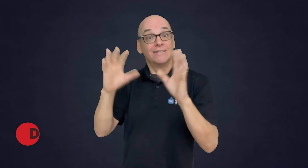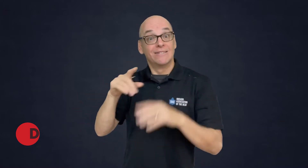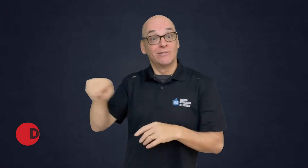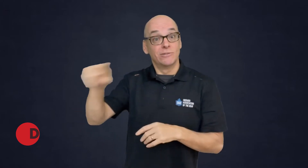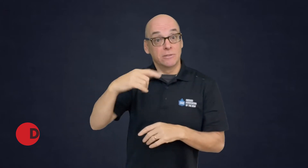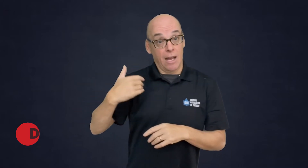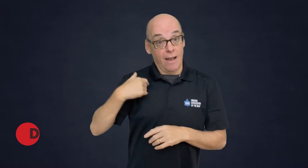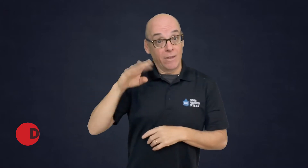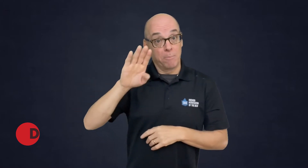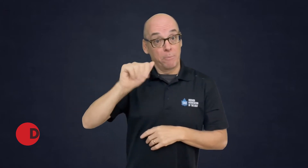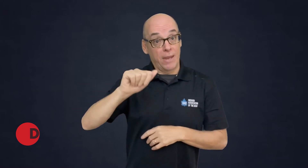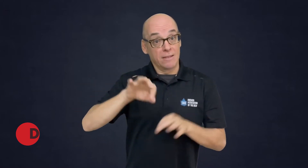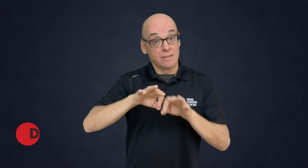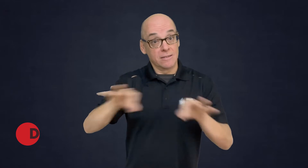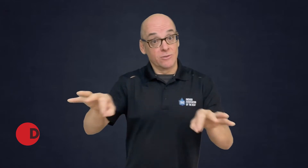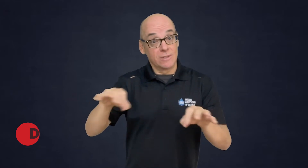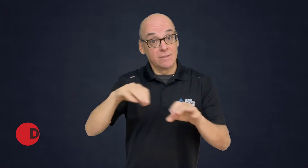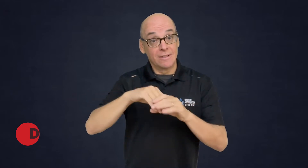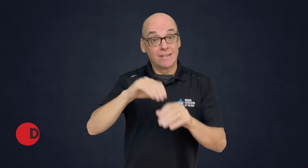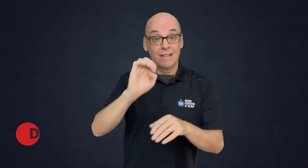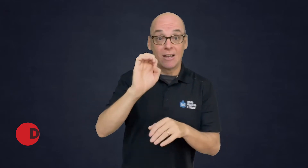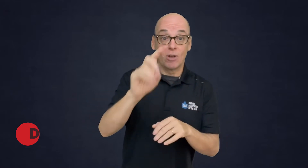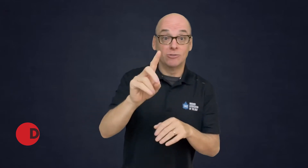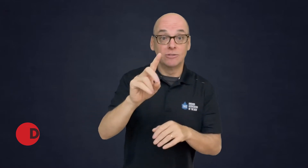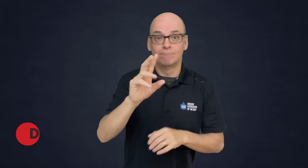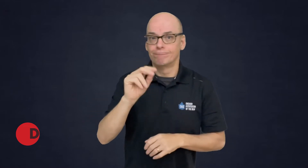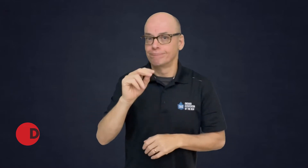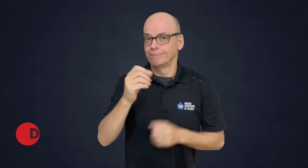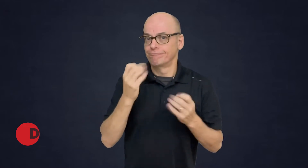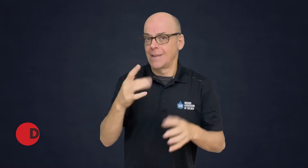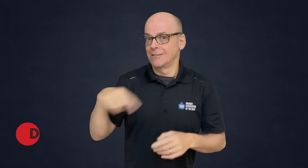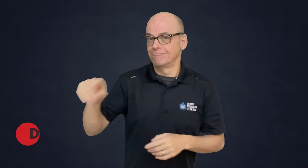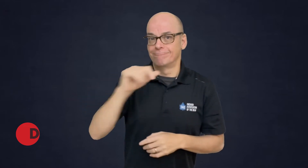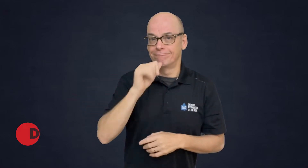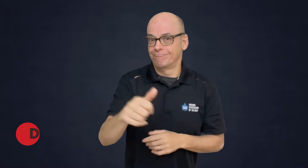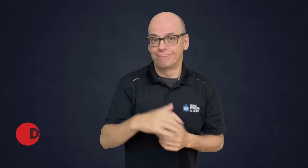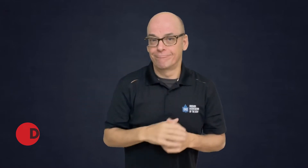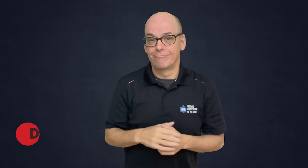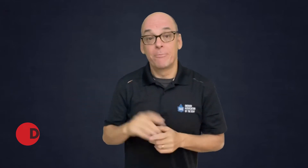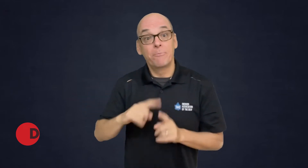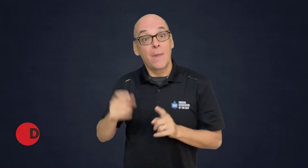do these teachers have BA degrees in education? No, many don't.